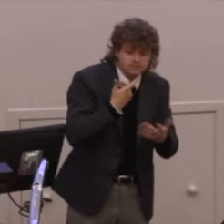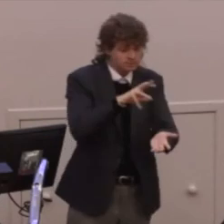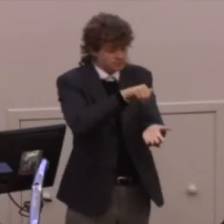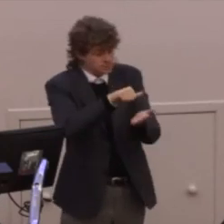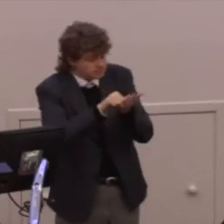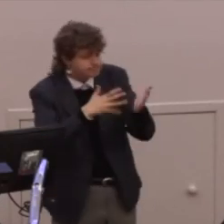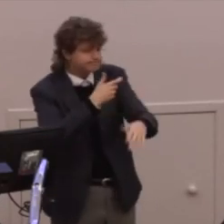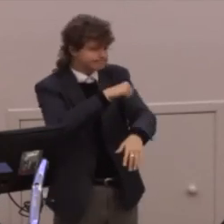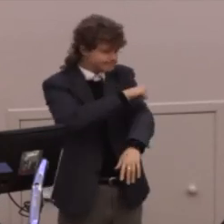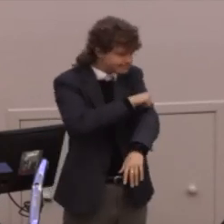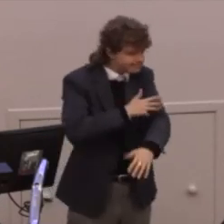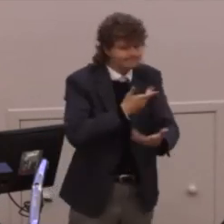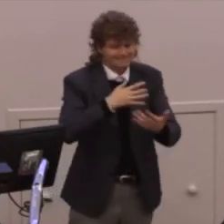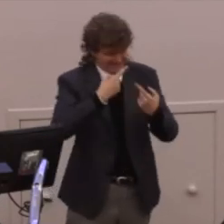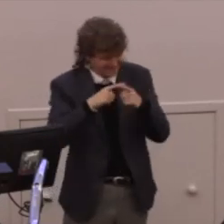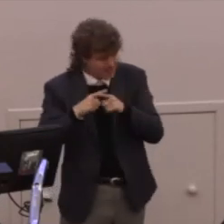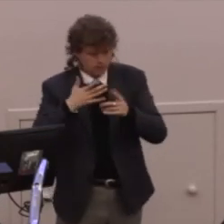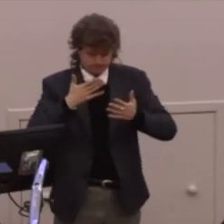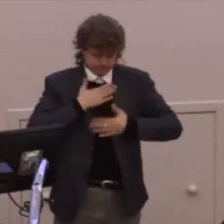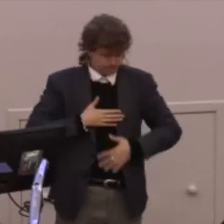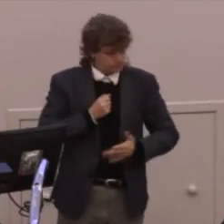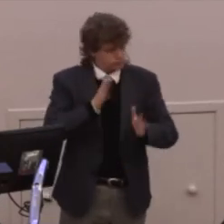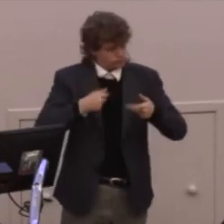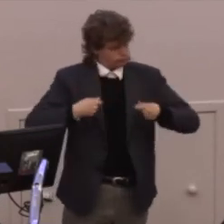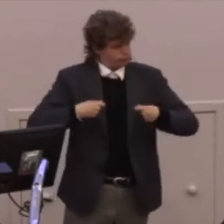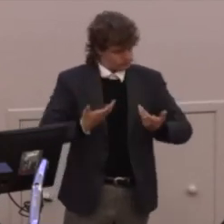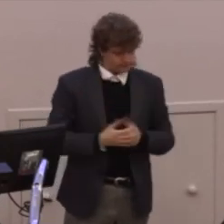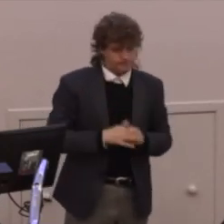body. Article 26, habitation and rehabilitation.